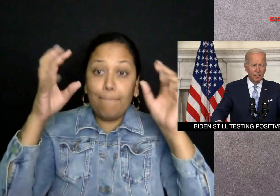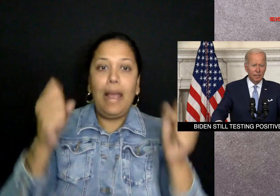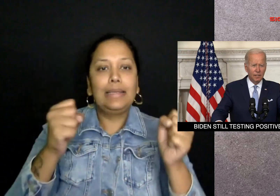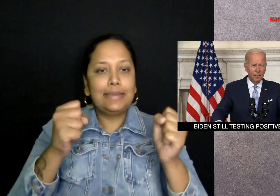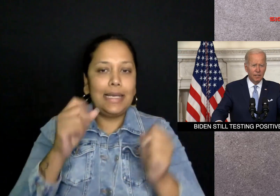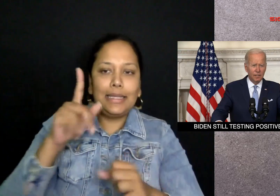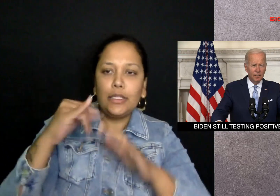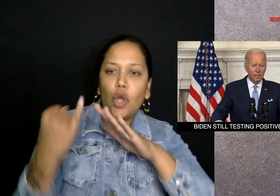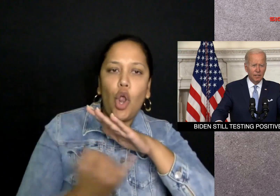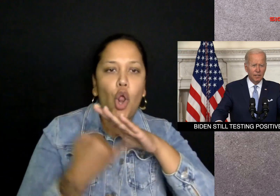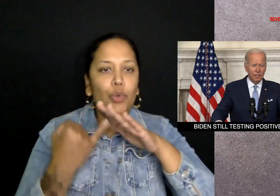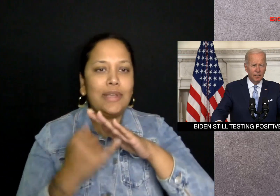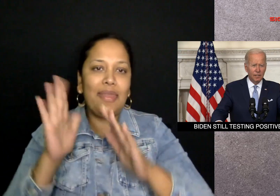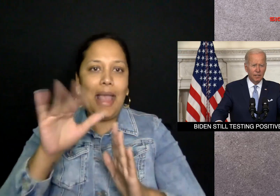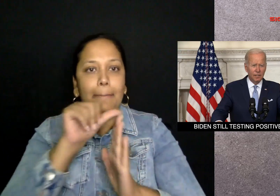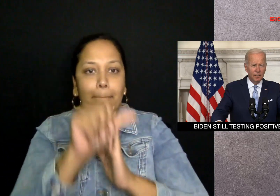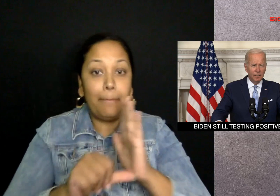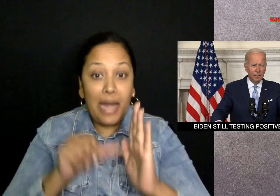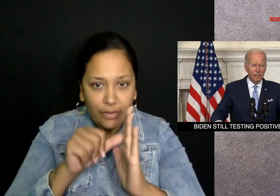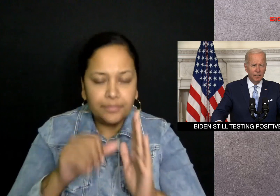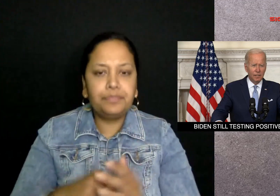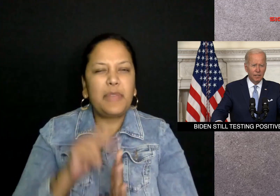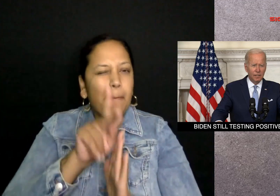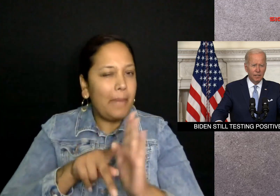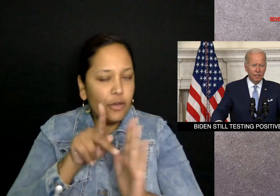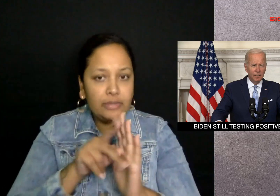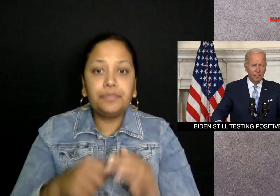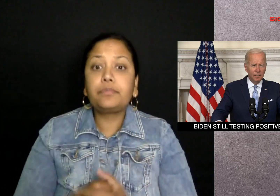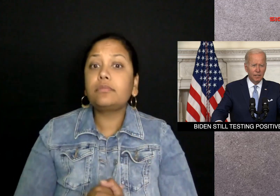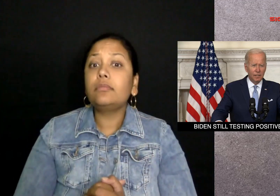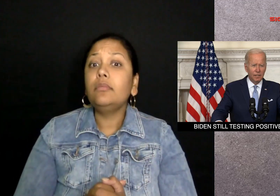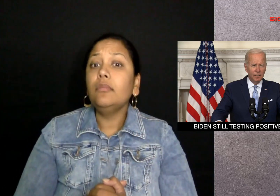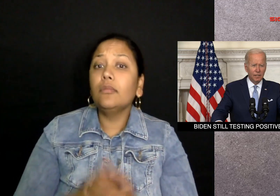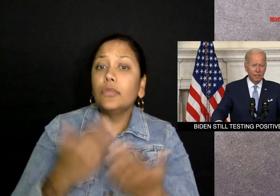Sunday is considered day one of positivity in the president's latest isolation period